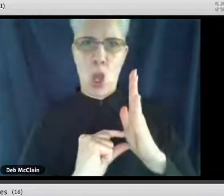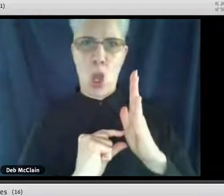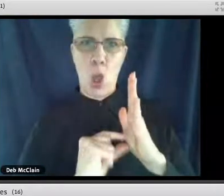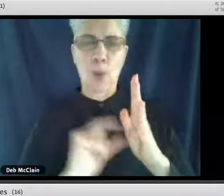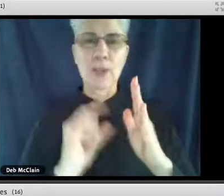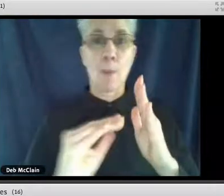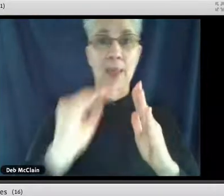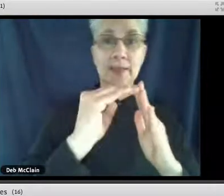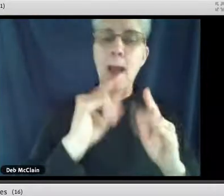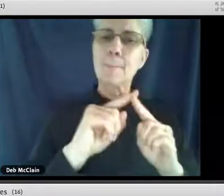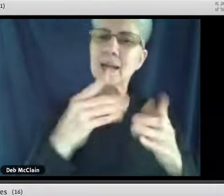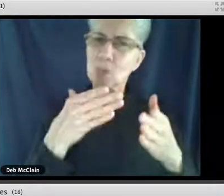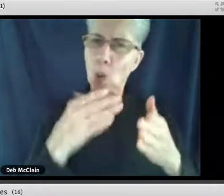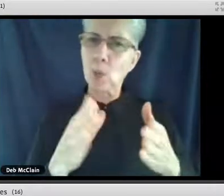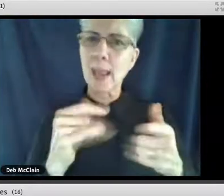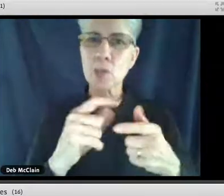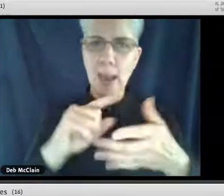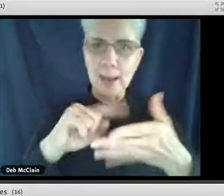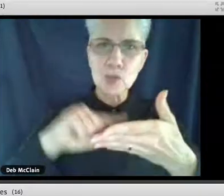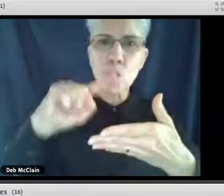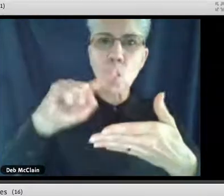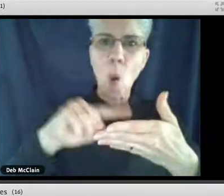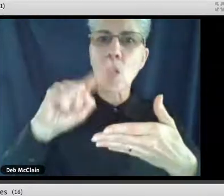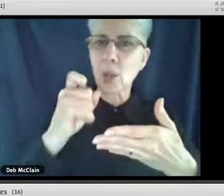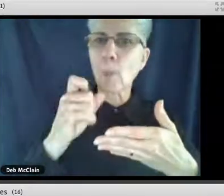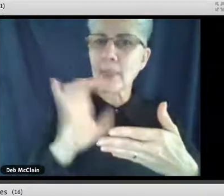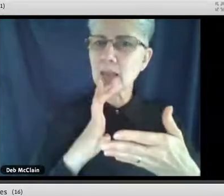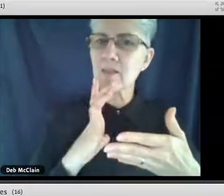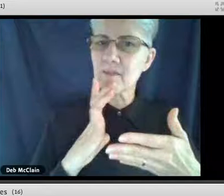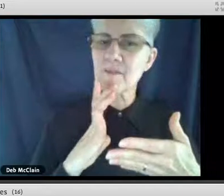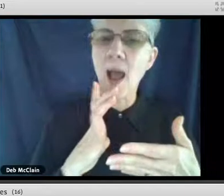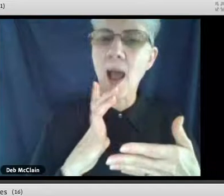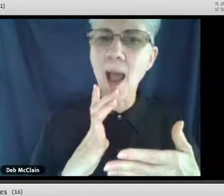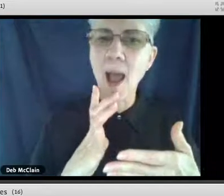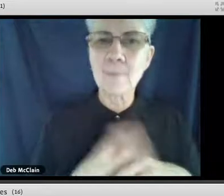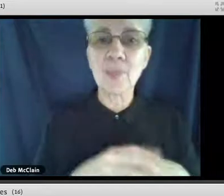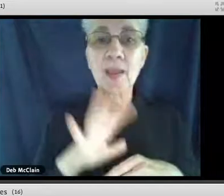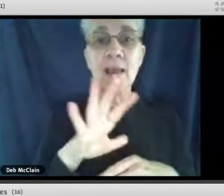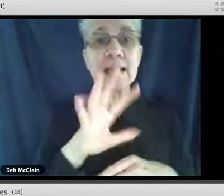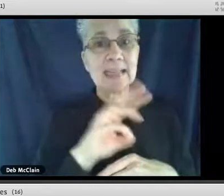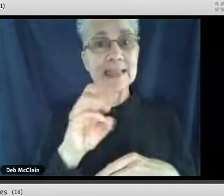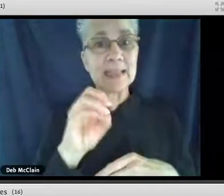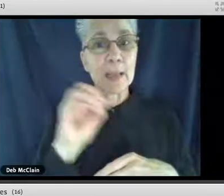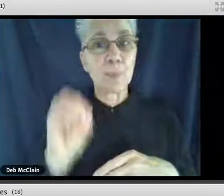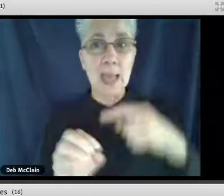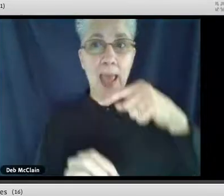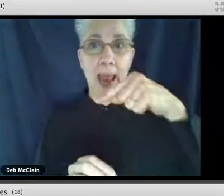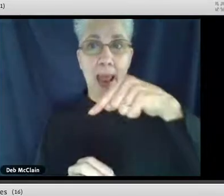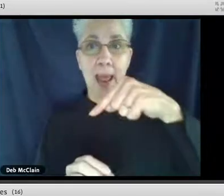but it's okay to let it scroll a little bit. 66 percent of people have spent time below the fold.